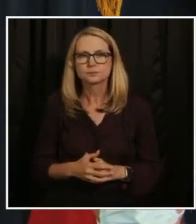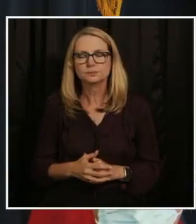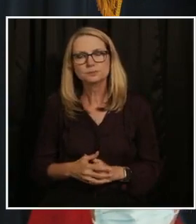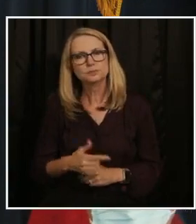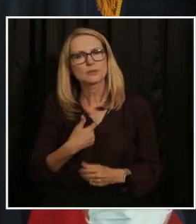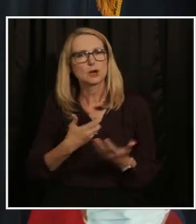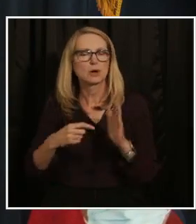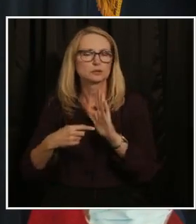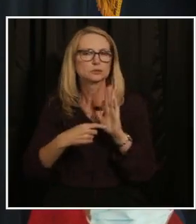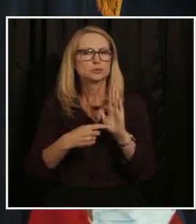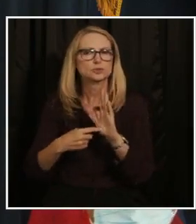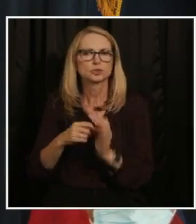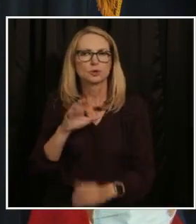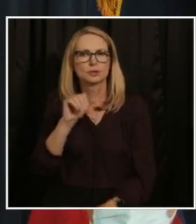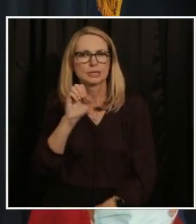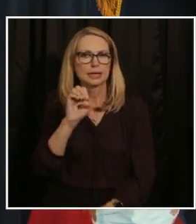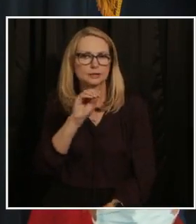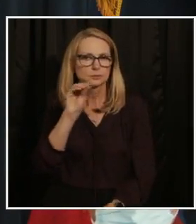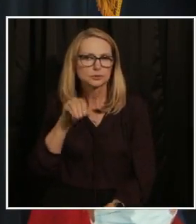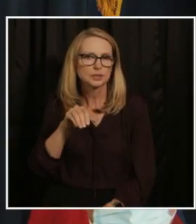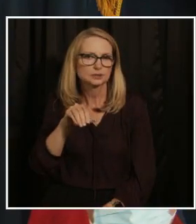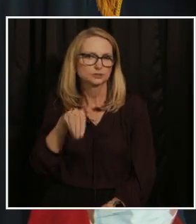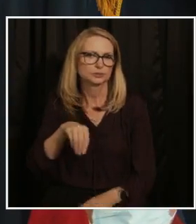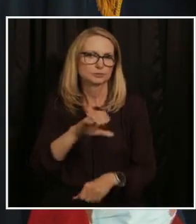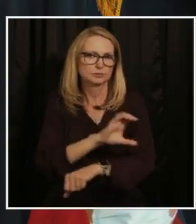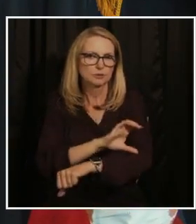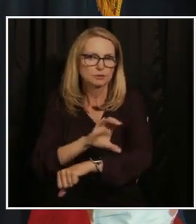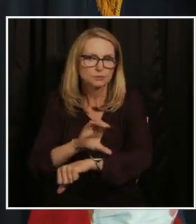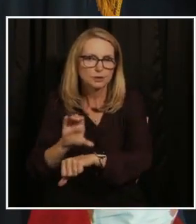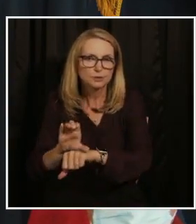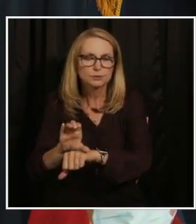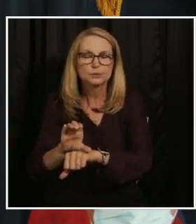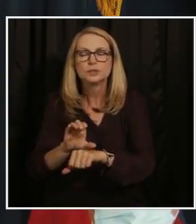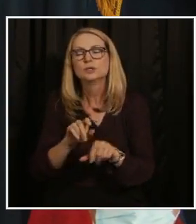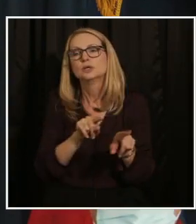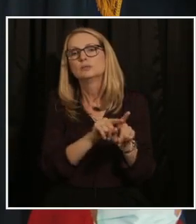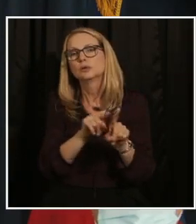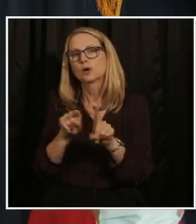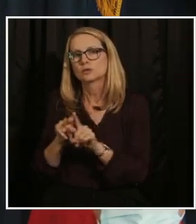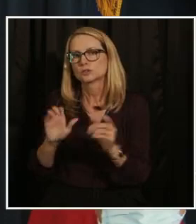case rates here in colorado but also compare those case rates to the u.s rates that we're